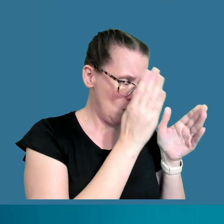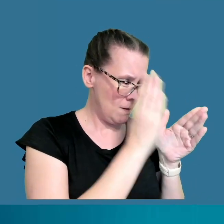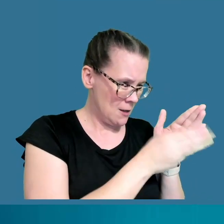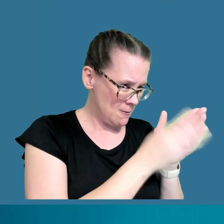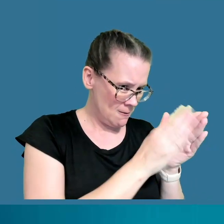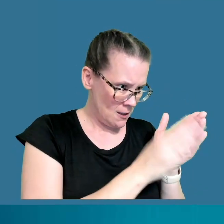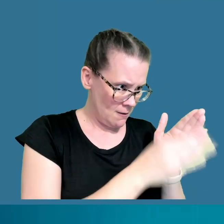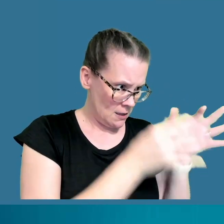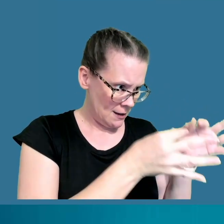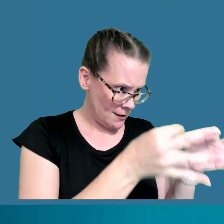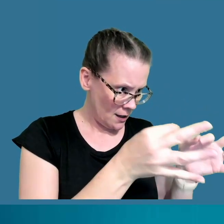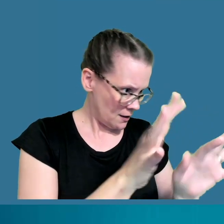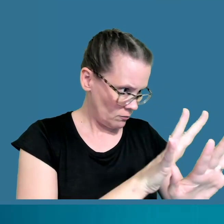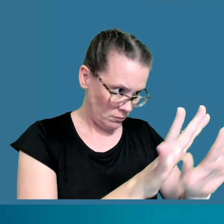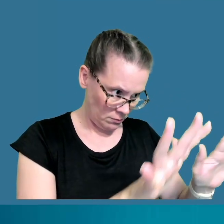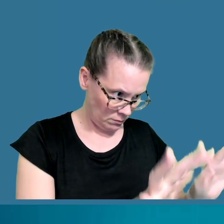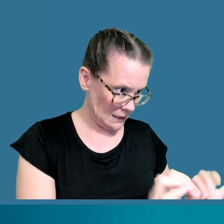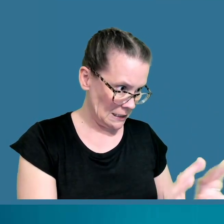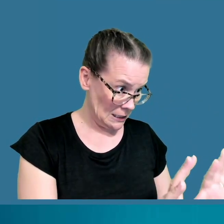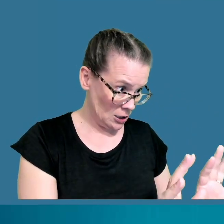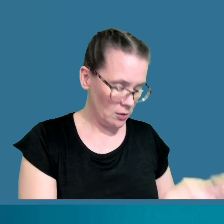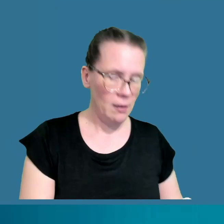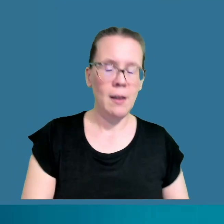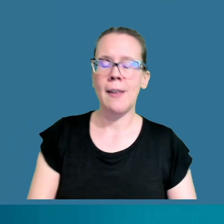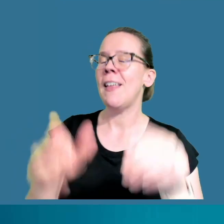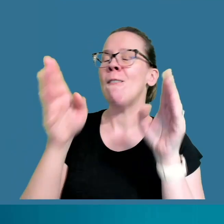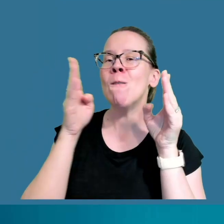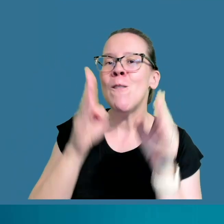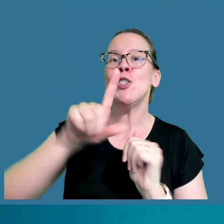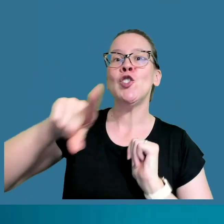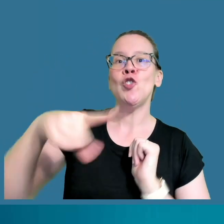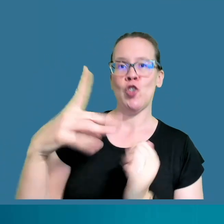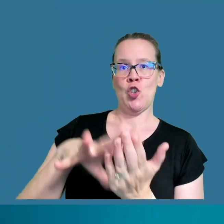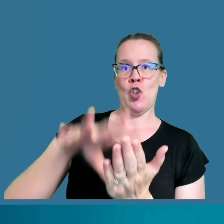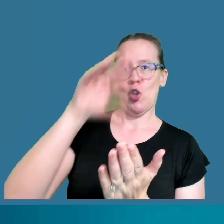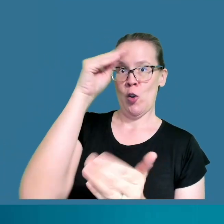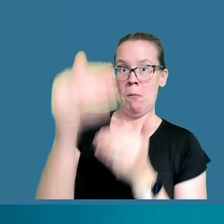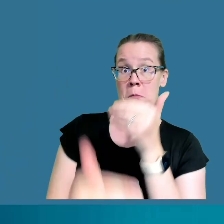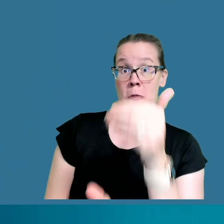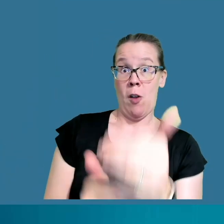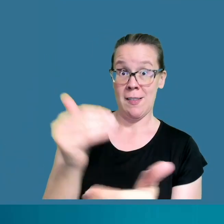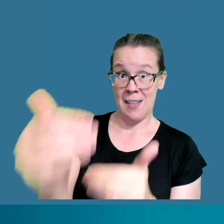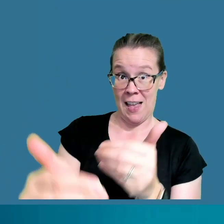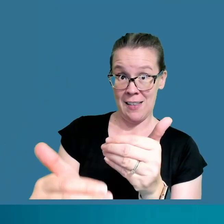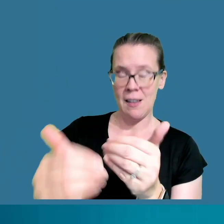layers down and get things done in advance; so that when you're actually sewing, you're just